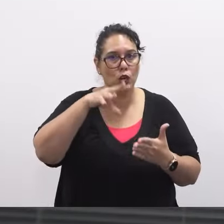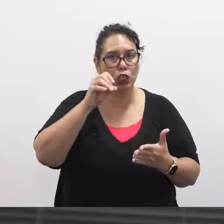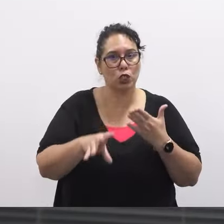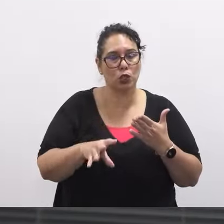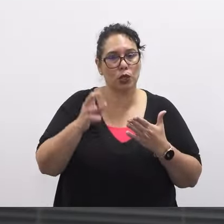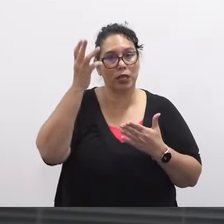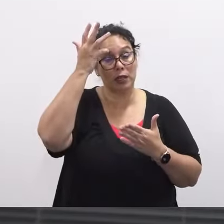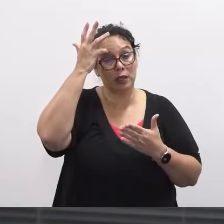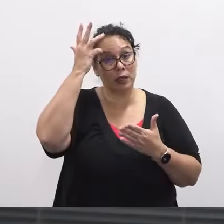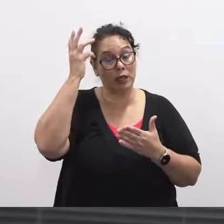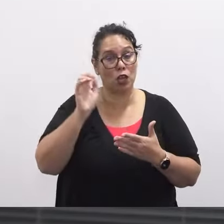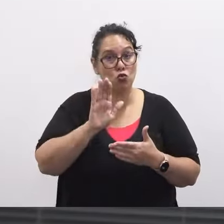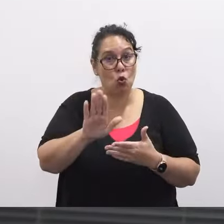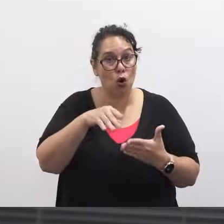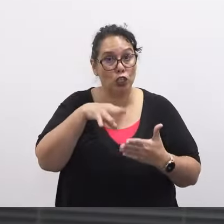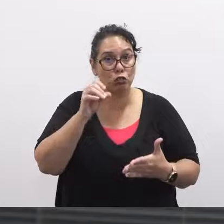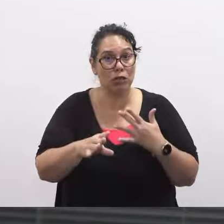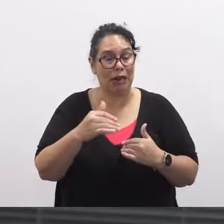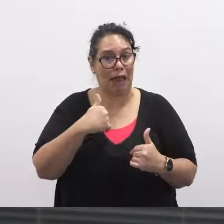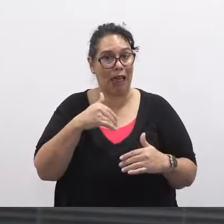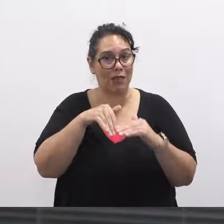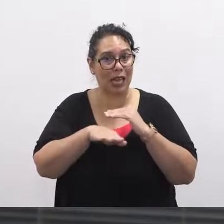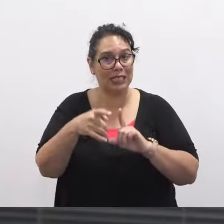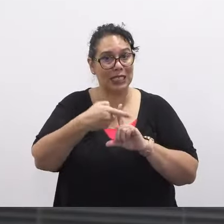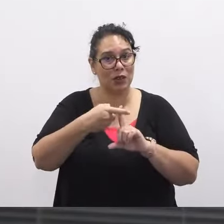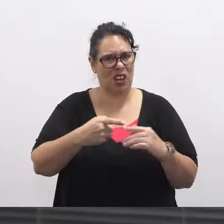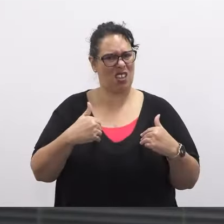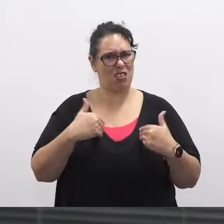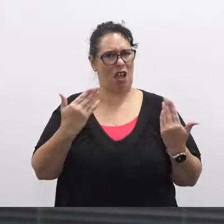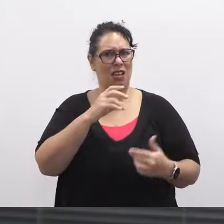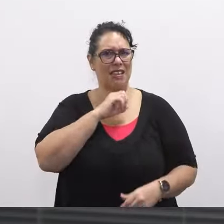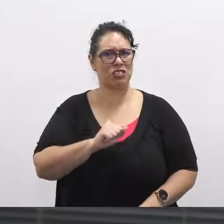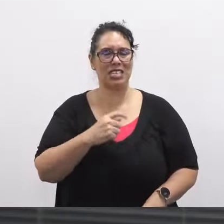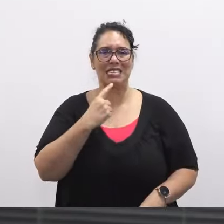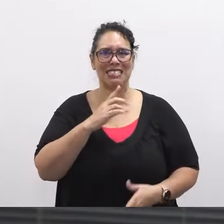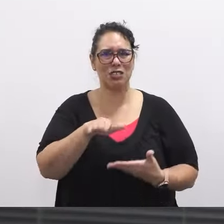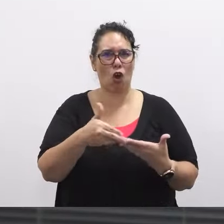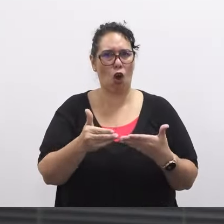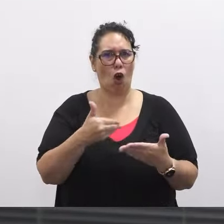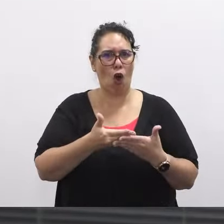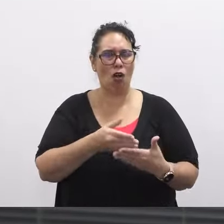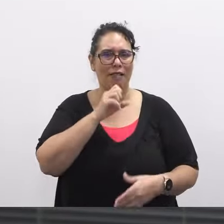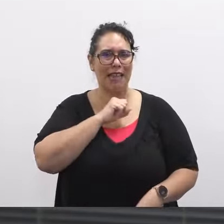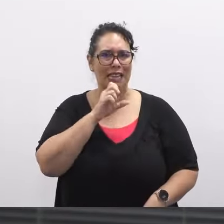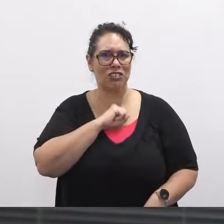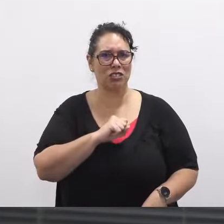if you would like your student to have access to condoms at a young age, this says all ages anonymous access,